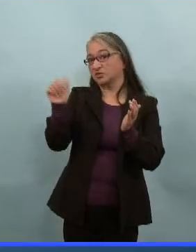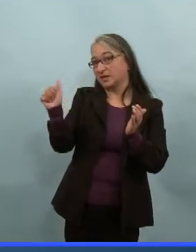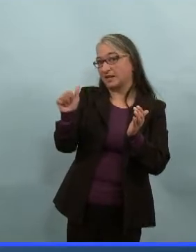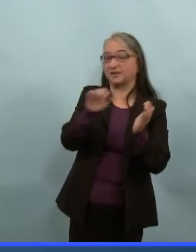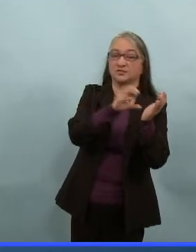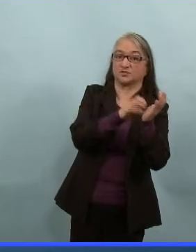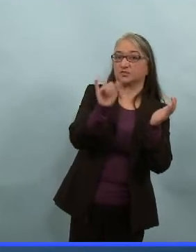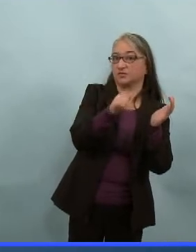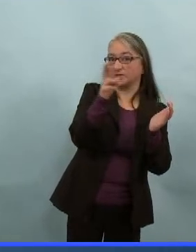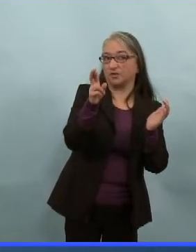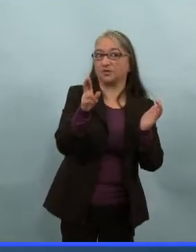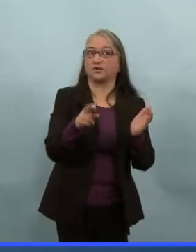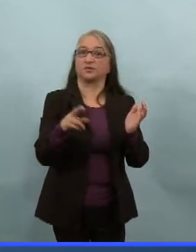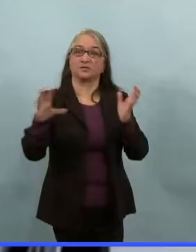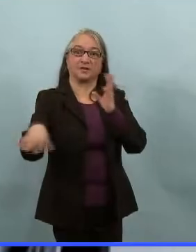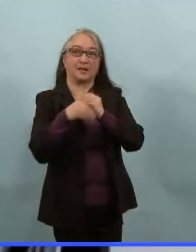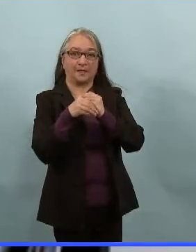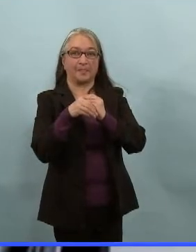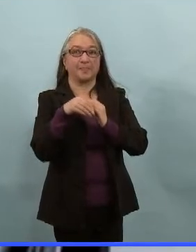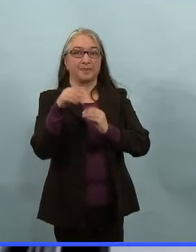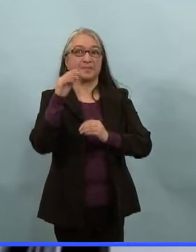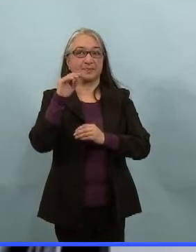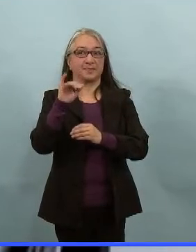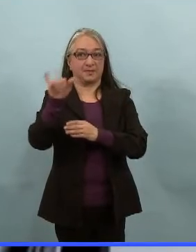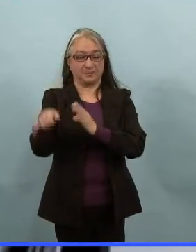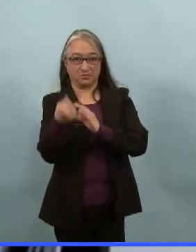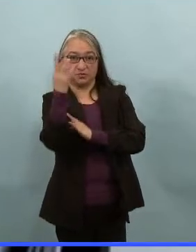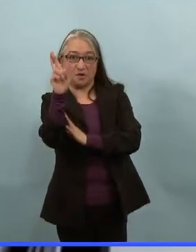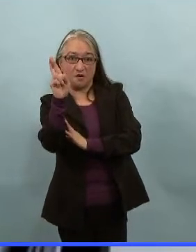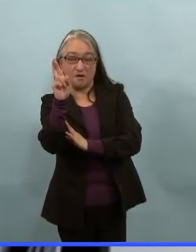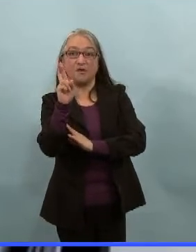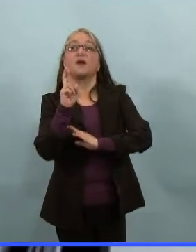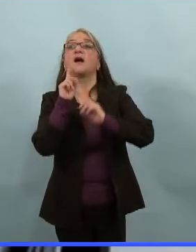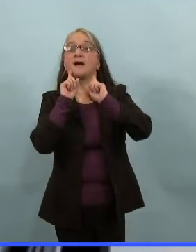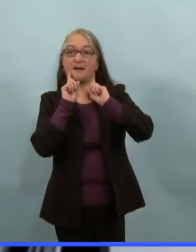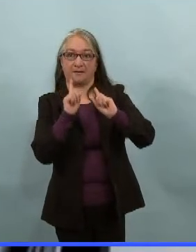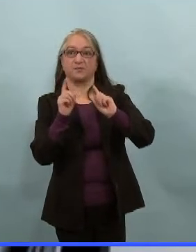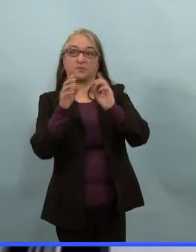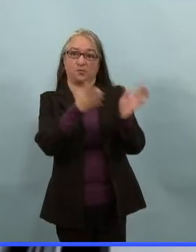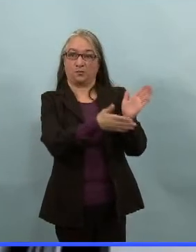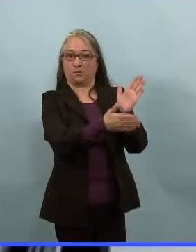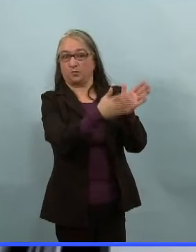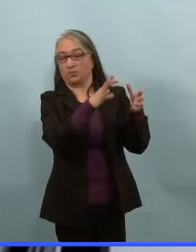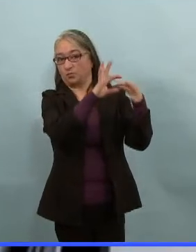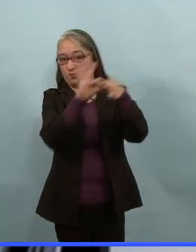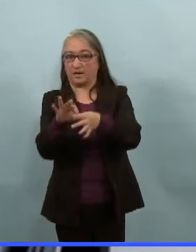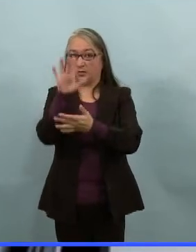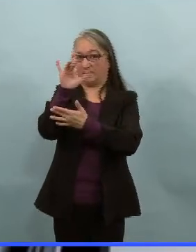back i think it was josh that was asking about the 25 so i i did just look that up it's um 25